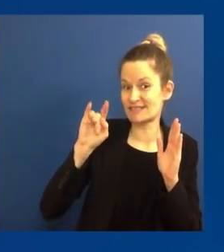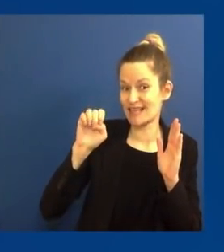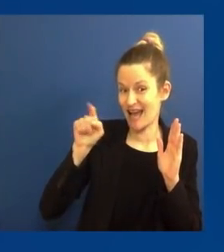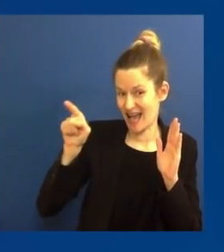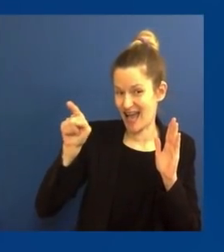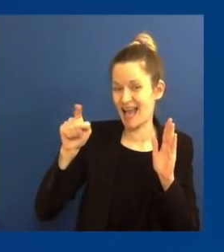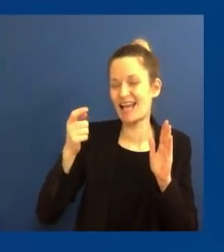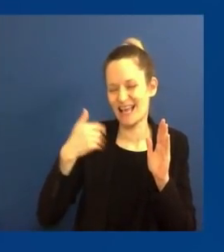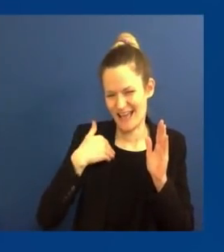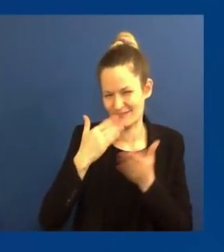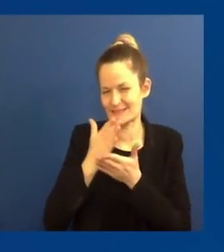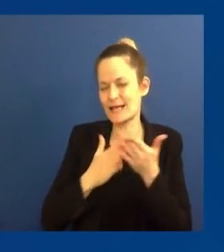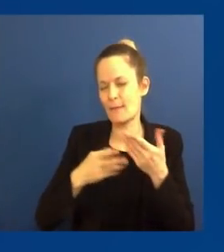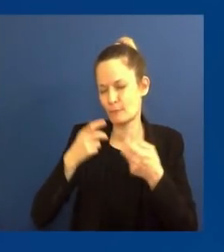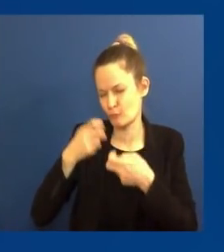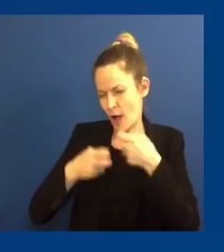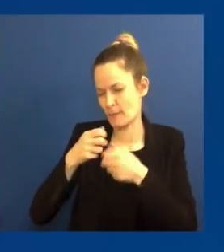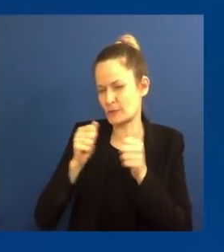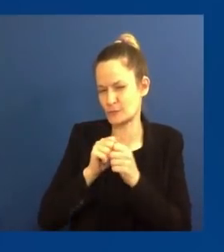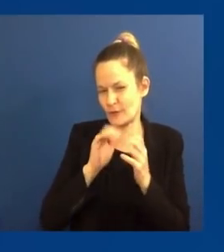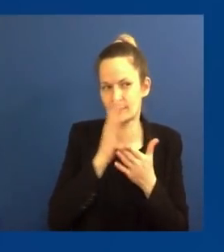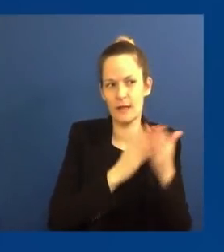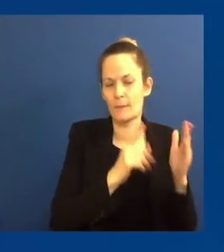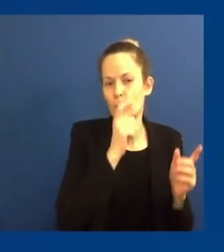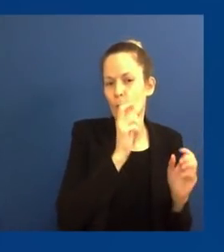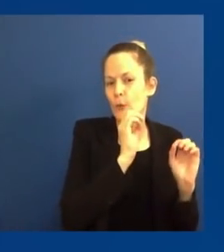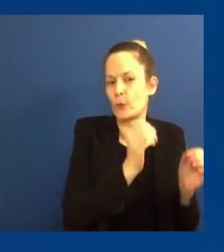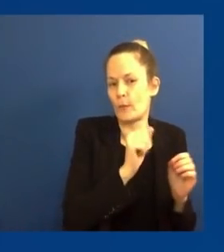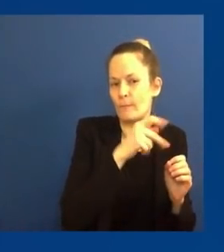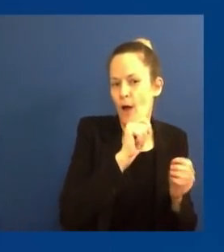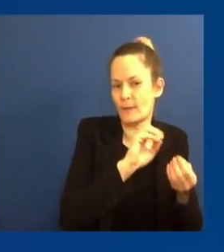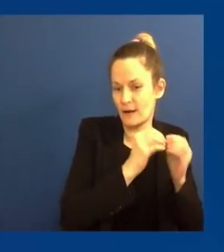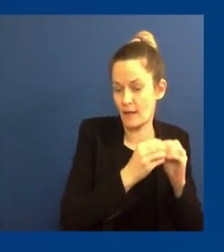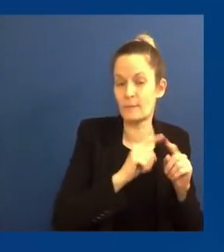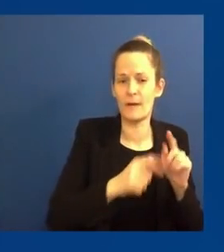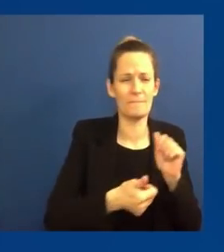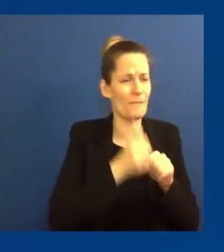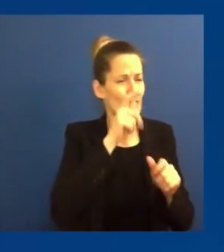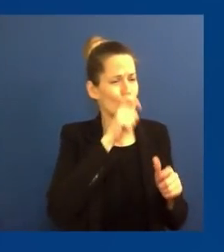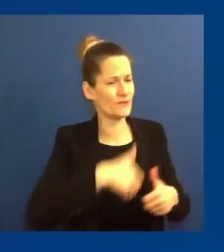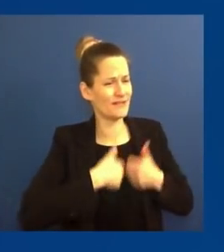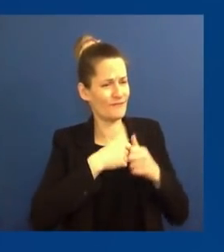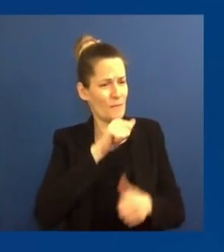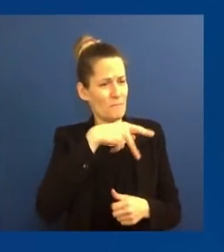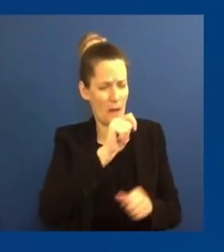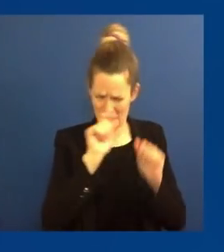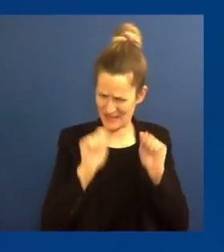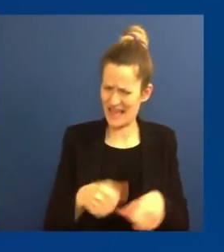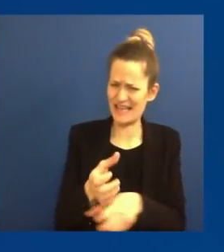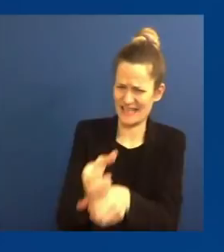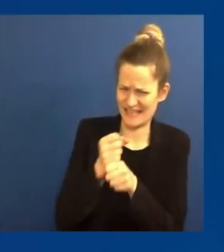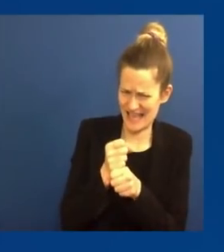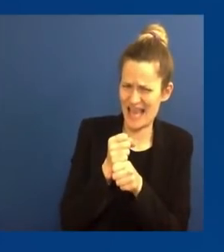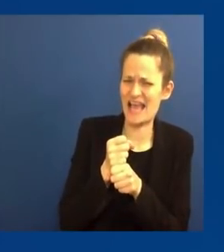very small percent of people who live in apartment buildings, and we will make sure that those people get tests for free.